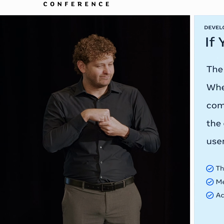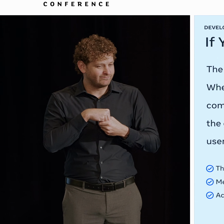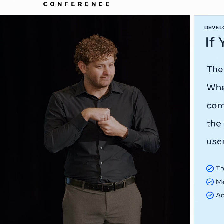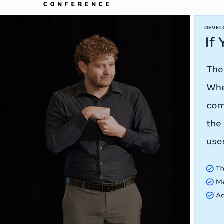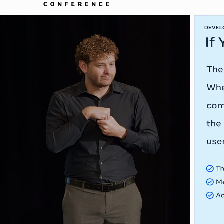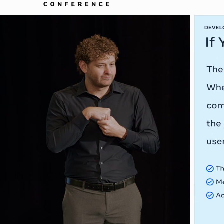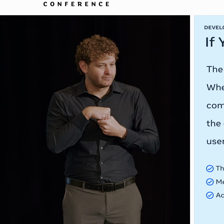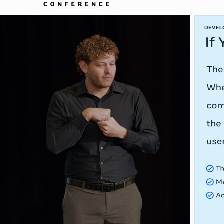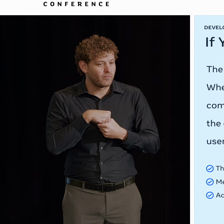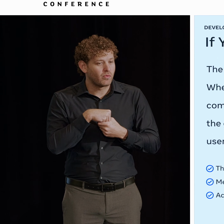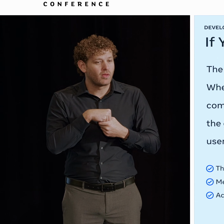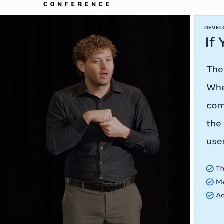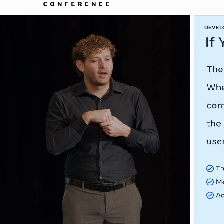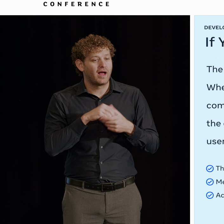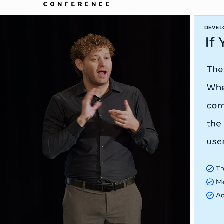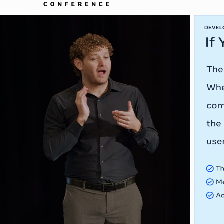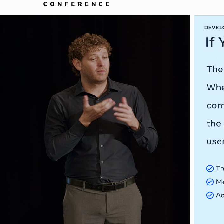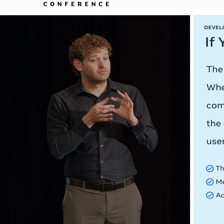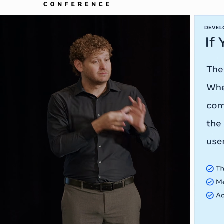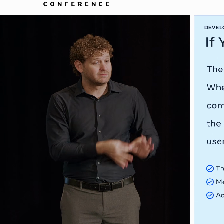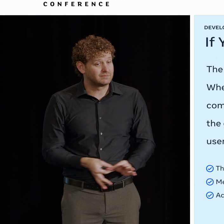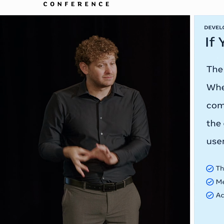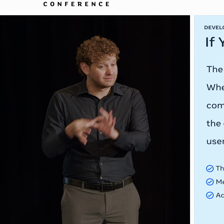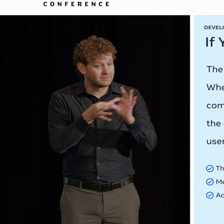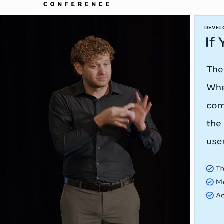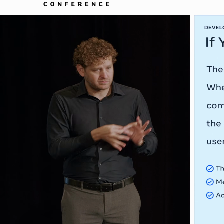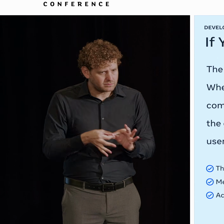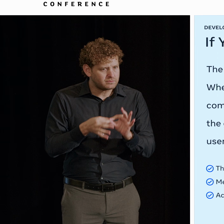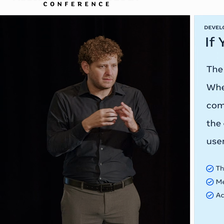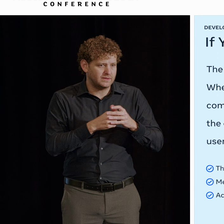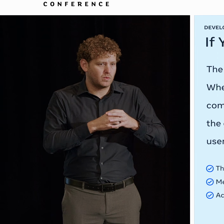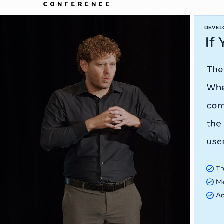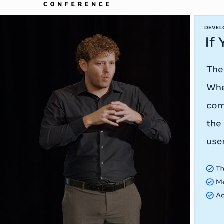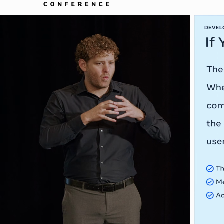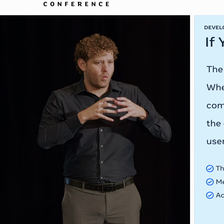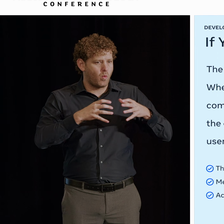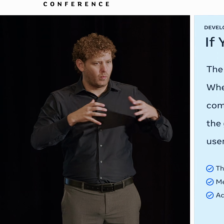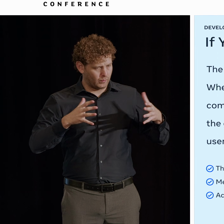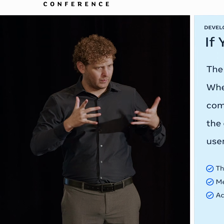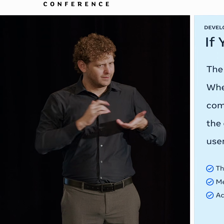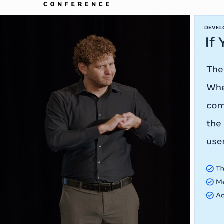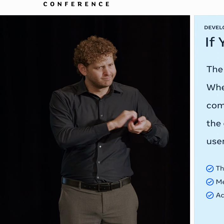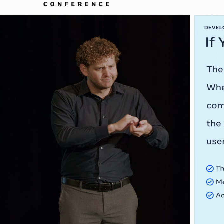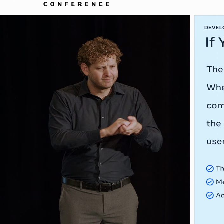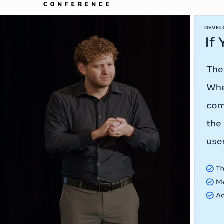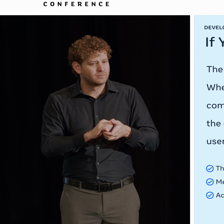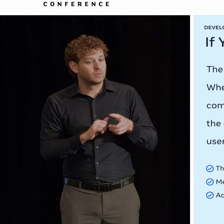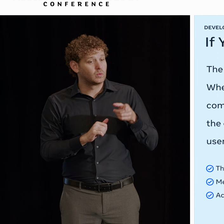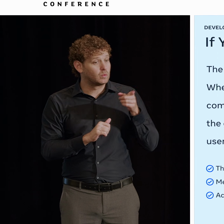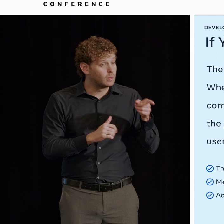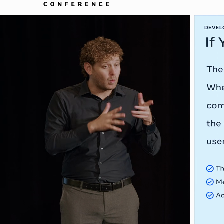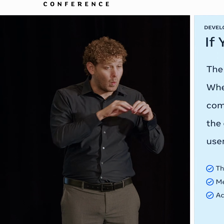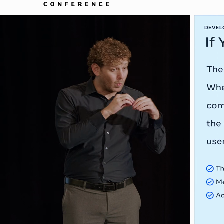invite you to be part of it. If you're an accessibility developer or organization, we want you to build with us. The Device Access Toolkit is available